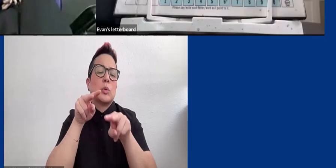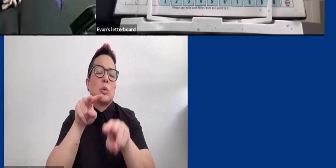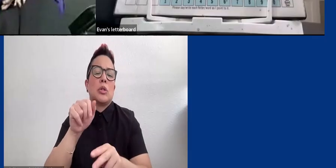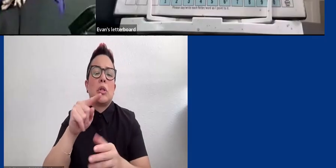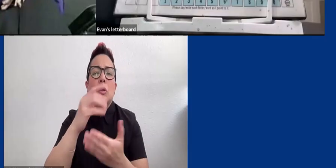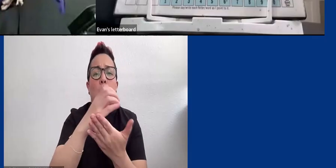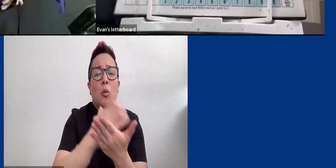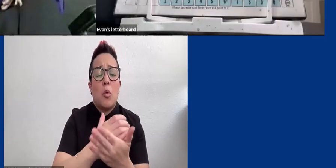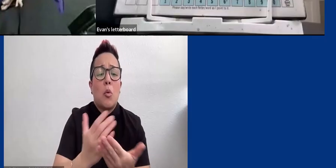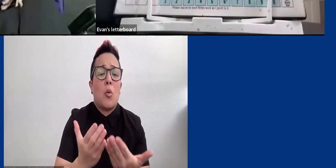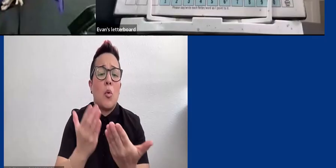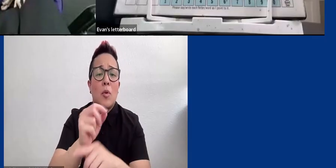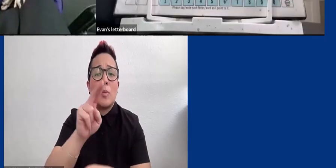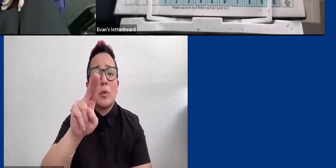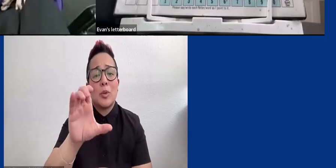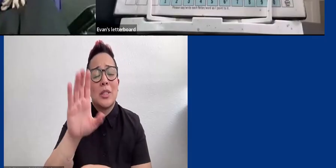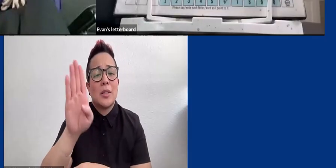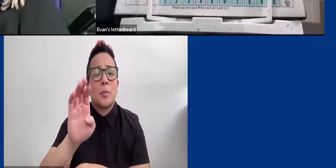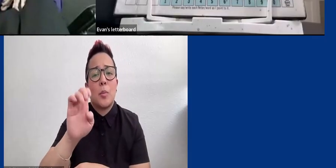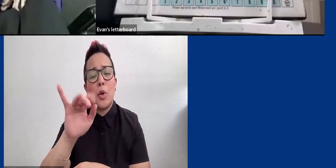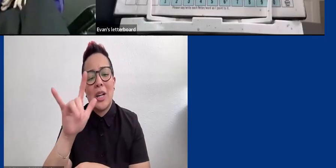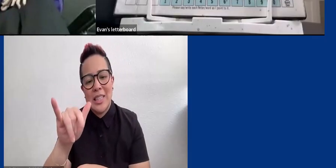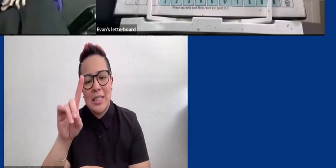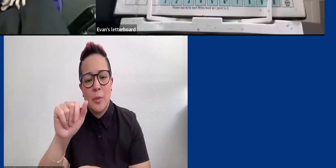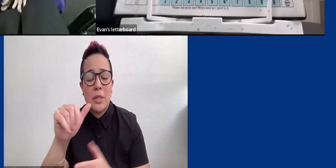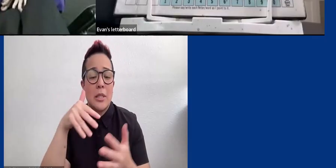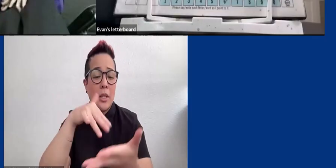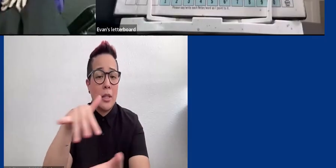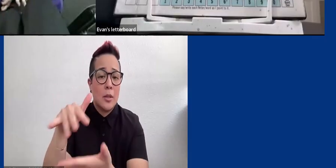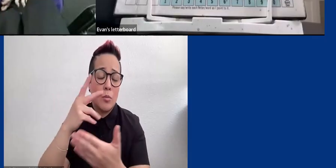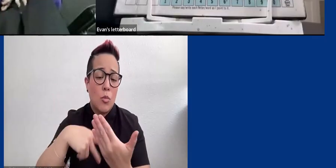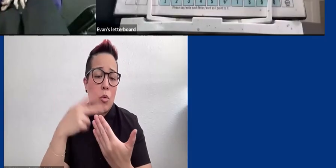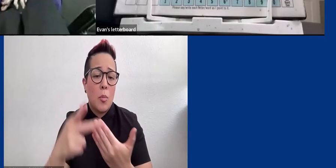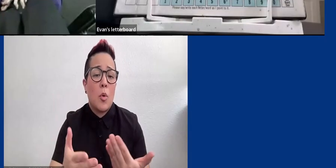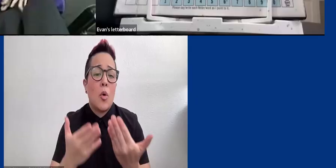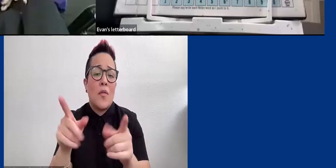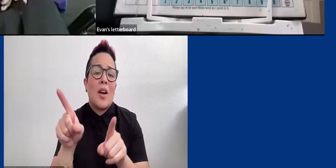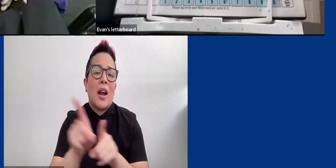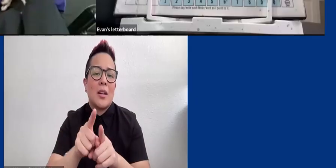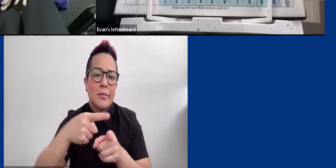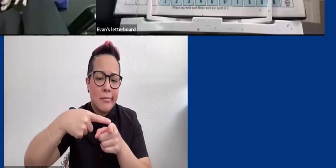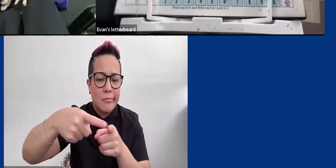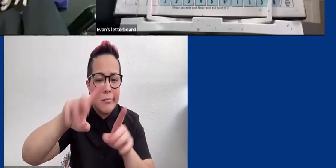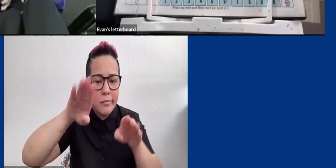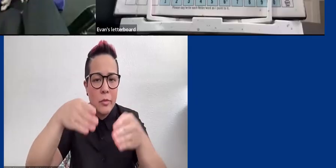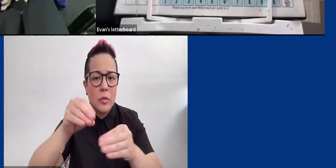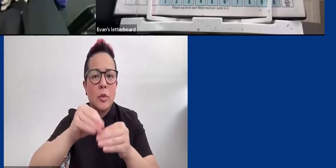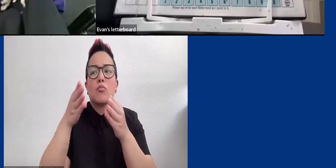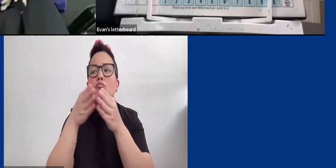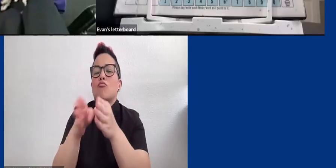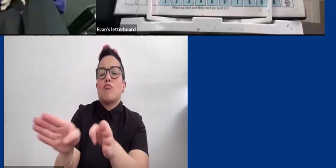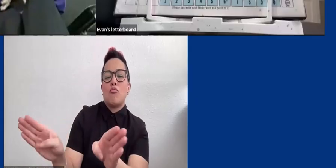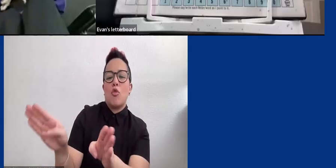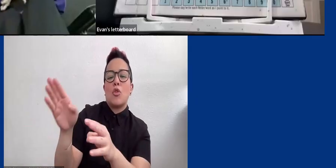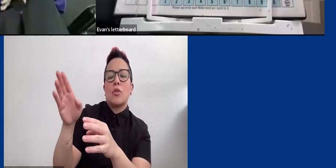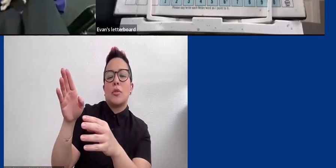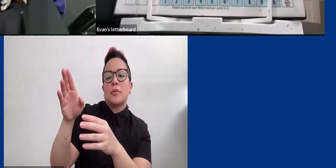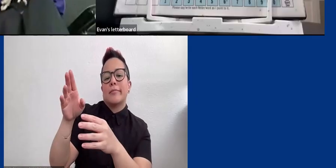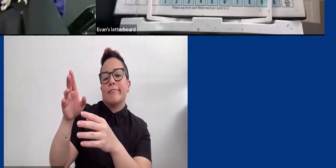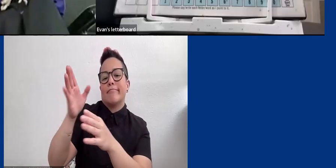UC Berkeley's Disability Studies program, offered as a concentration in the broader major of American Studies, reveals classes